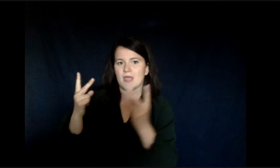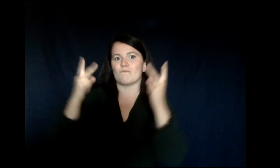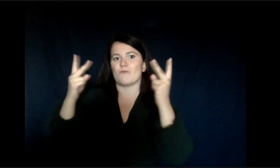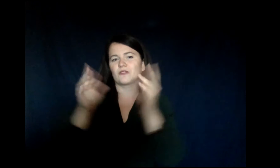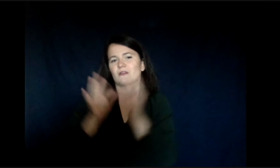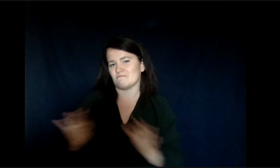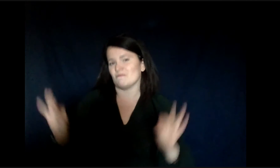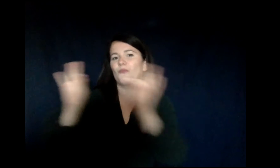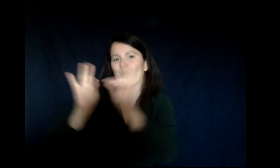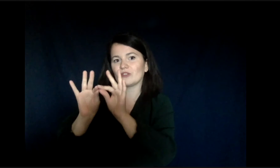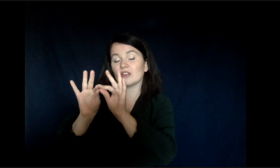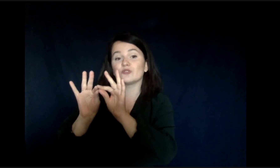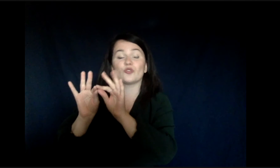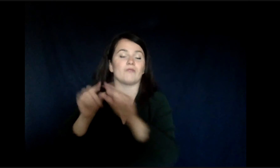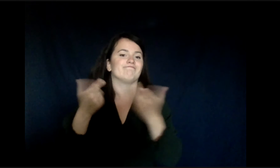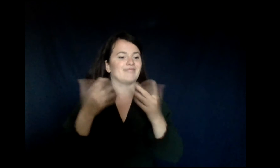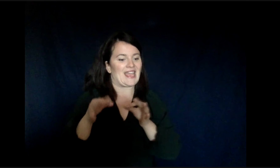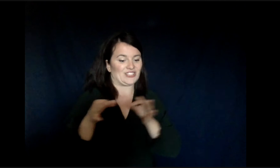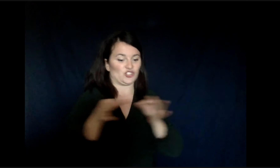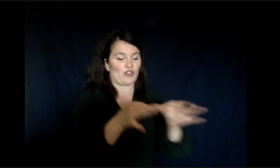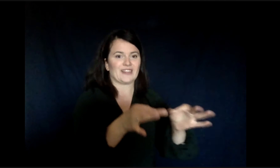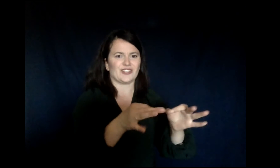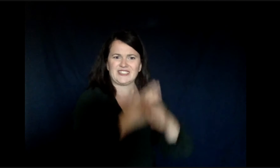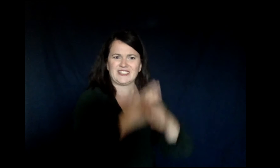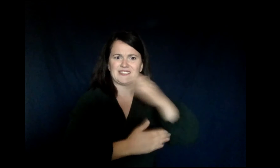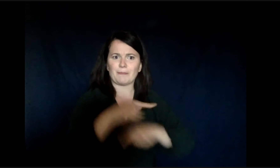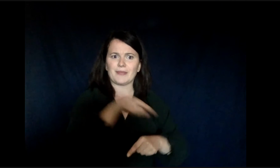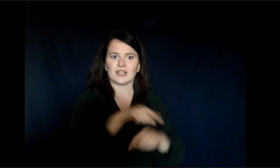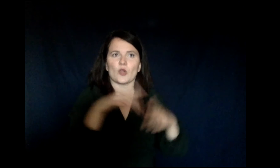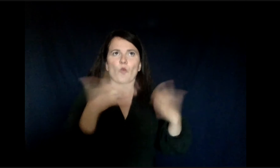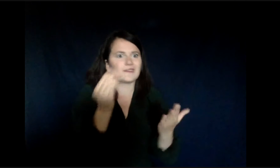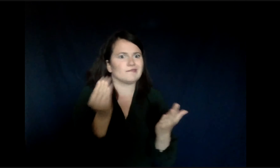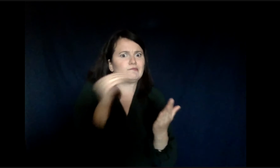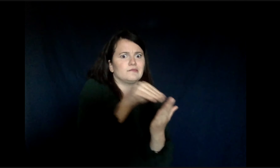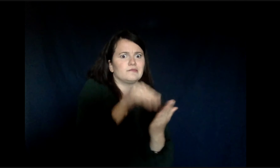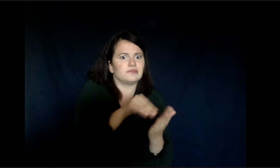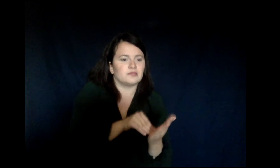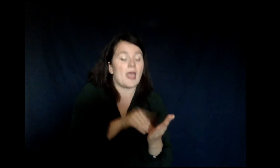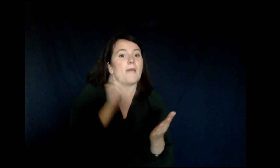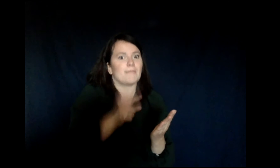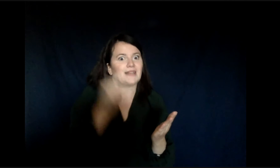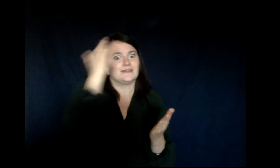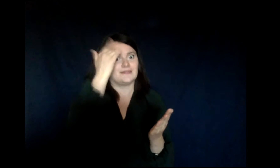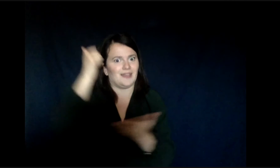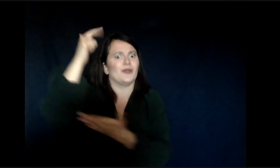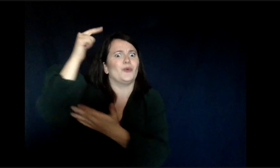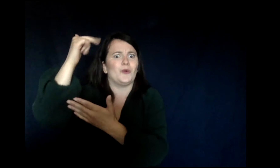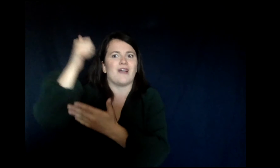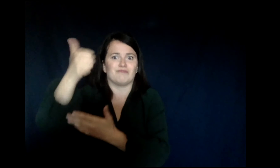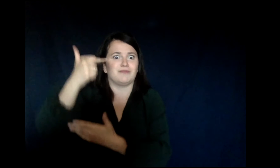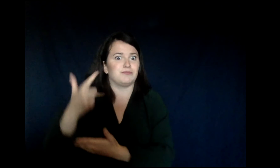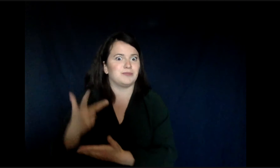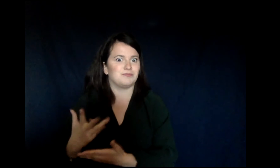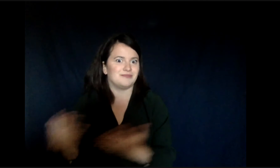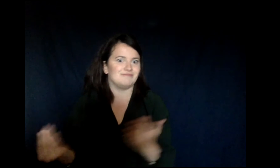because of the COVID-19 crisis in another way. Now, how can we ensure that persons with disabilities